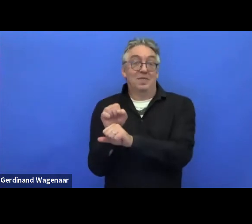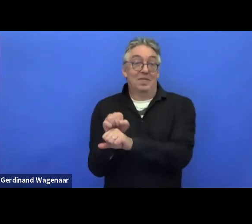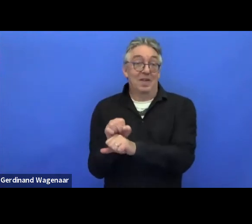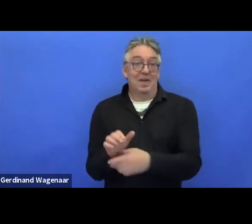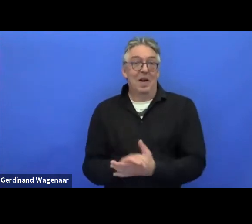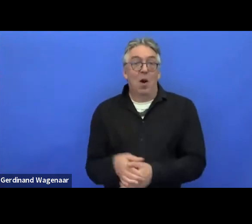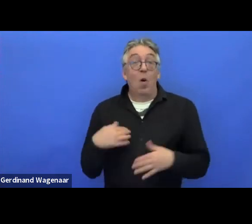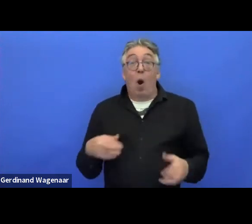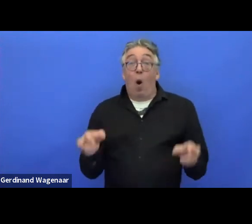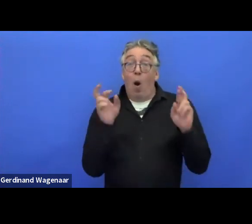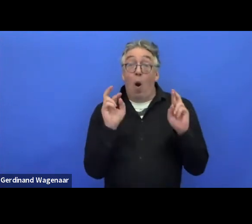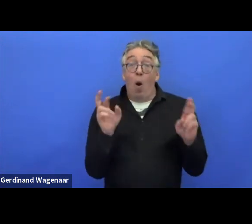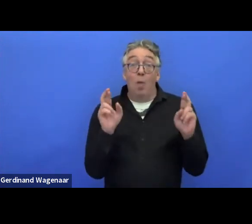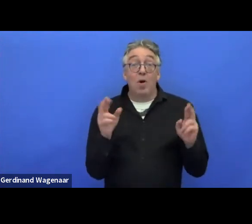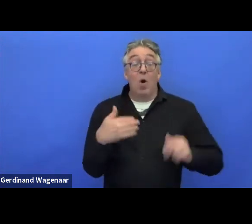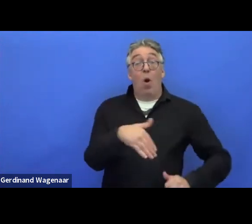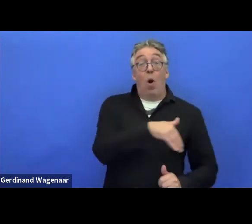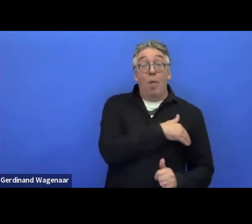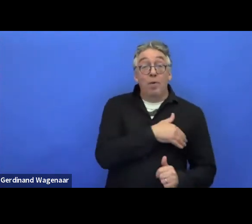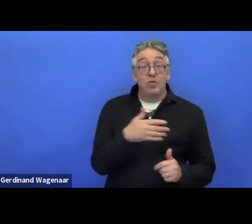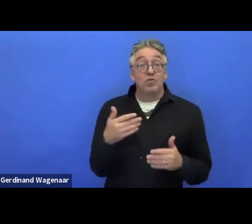more alive with the EDF and the disability movement